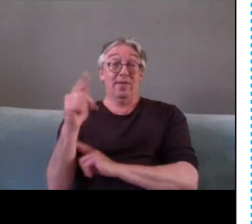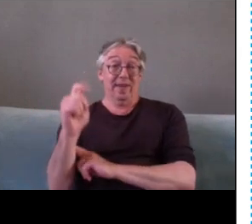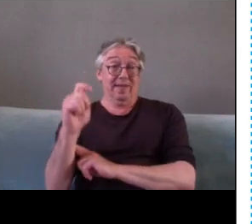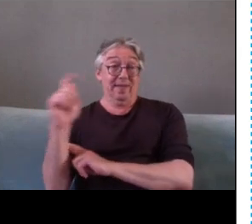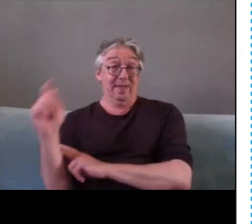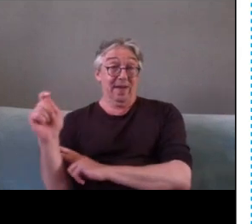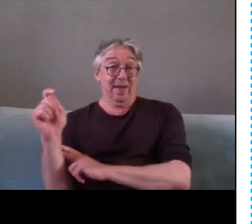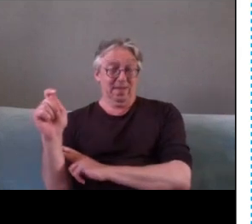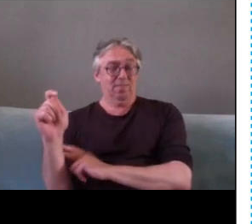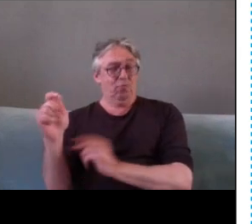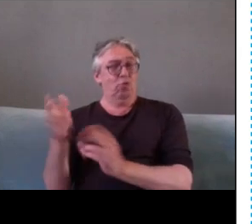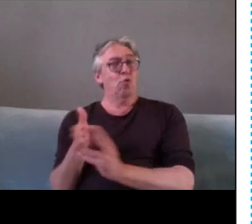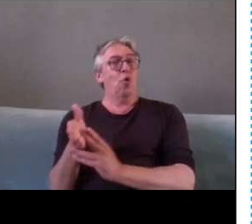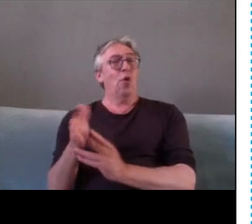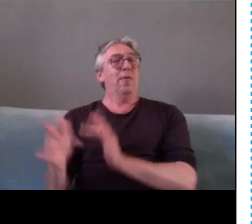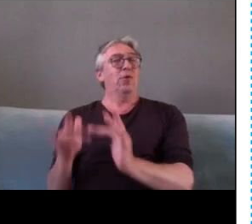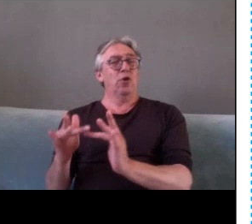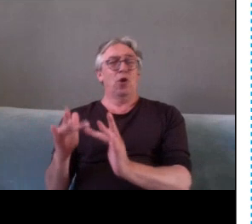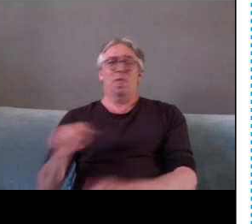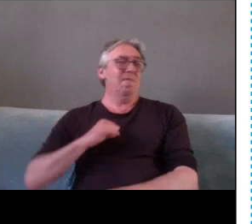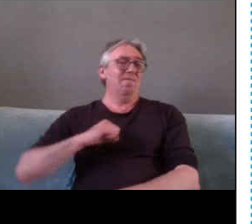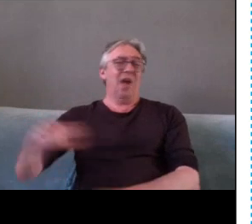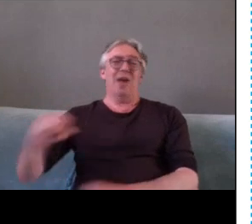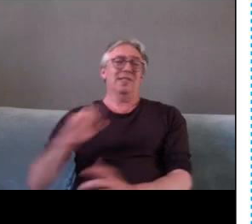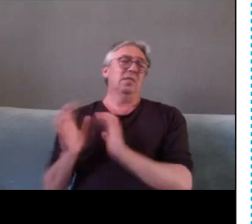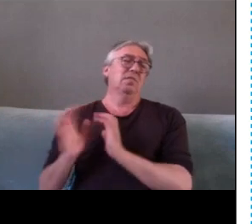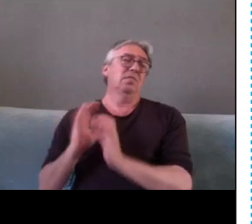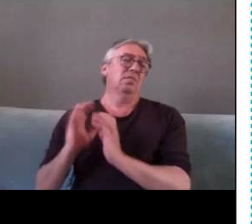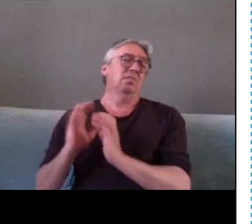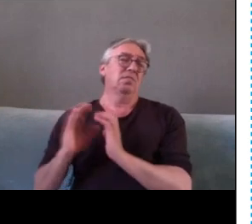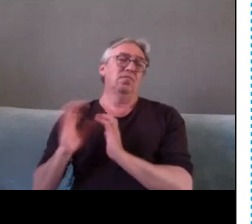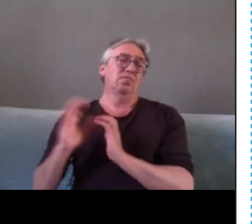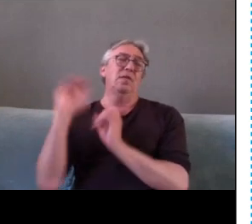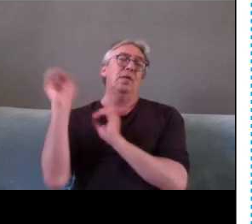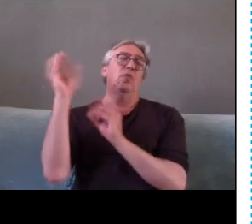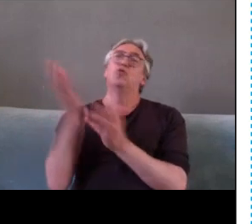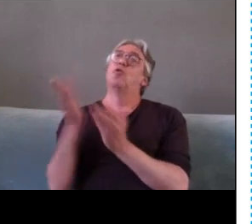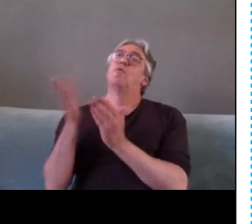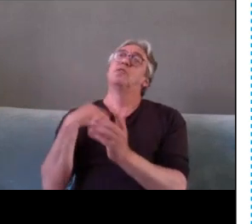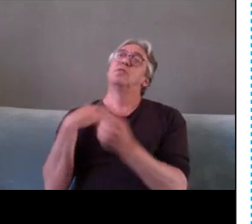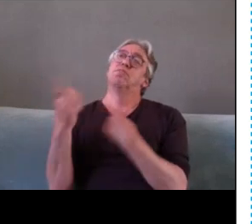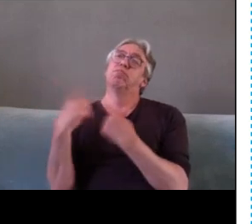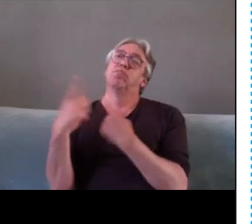and a fast way of communicating to emergency services. So we'd also like to see this deployed.